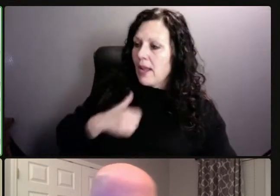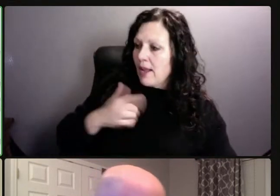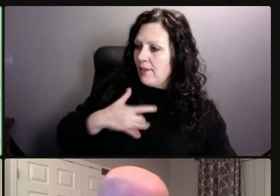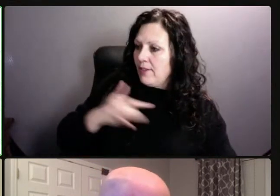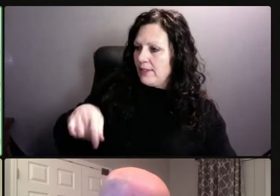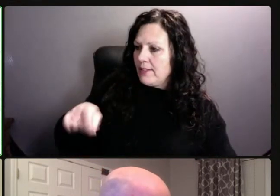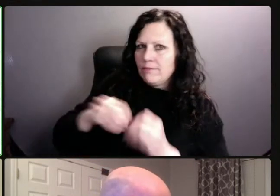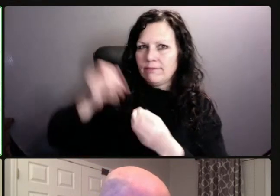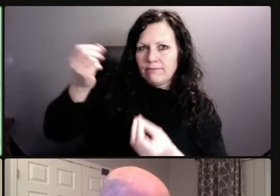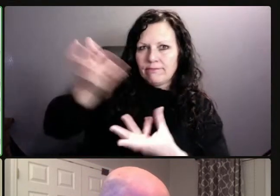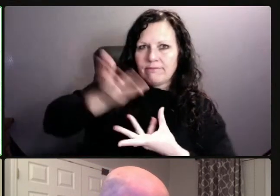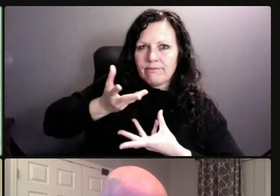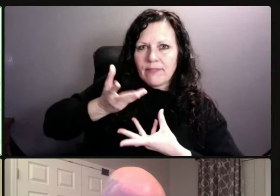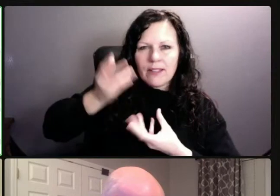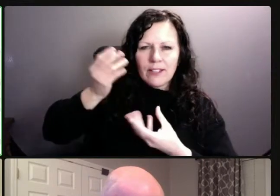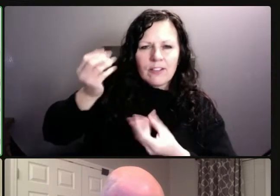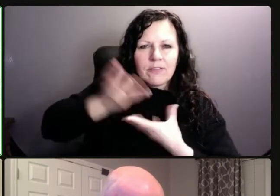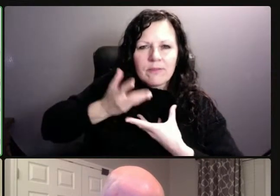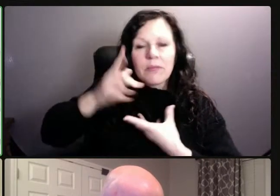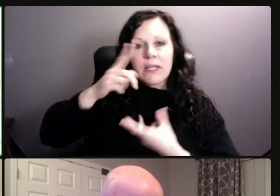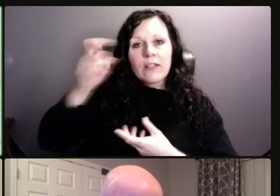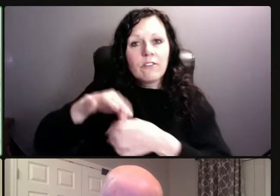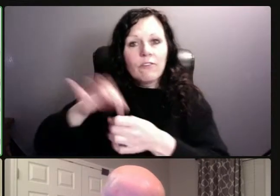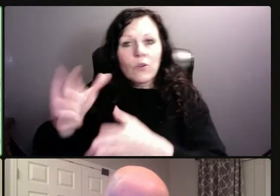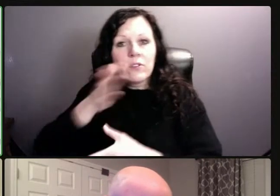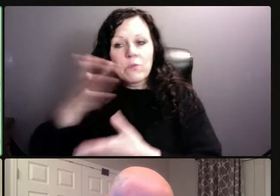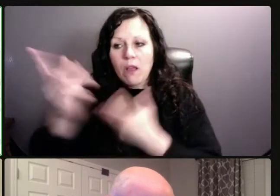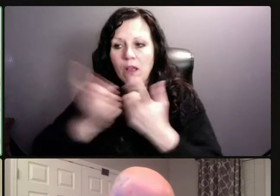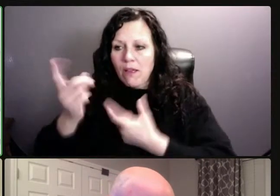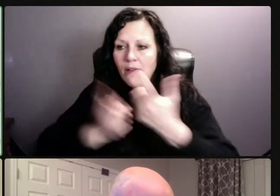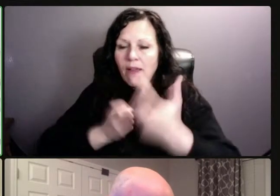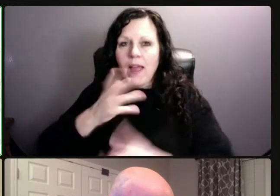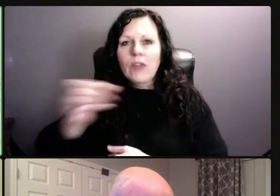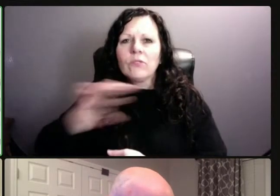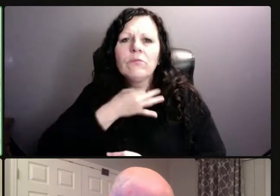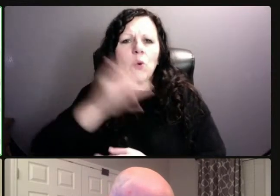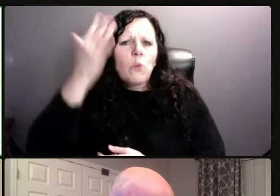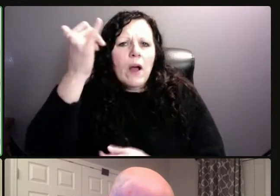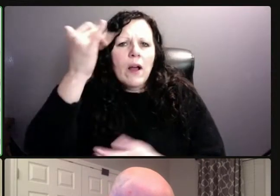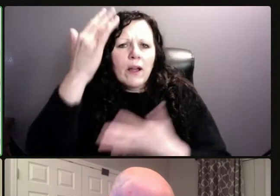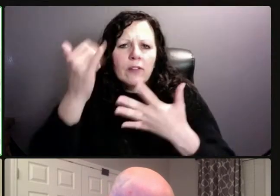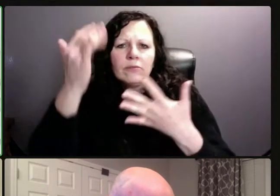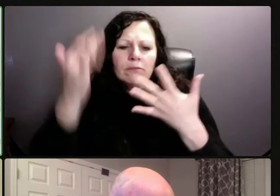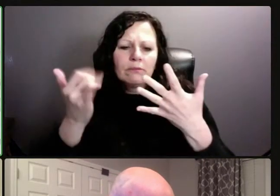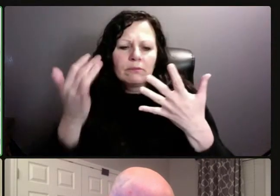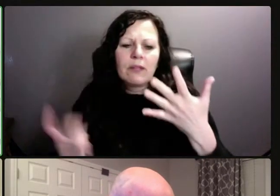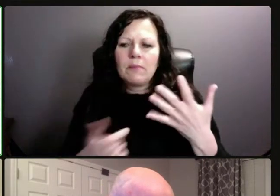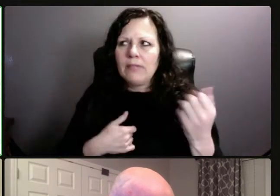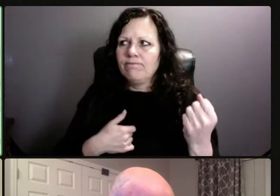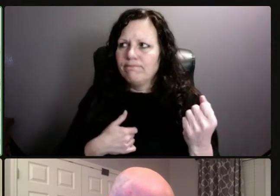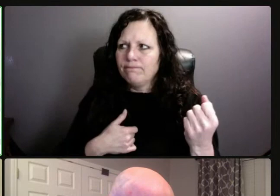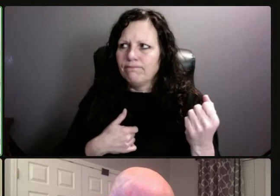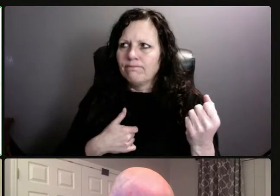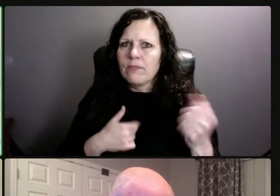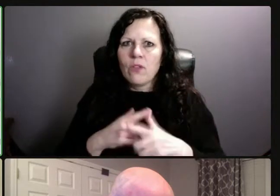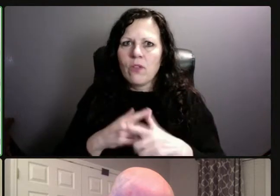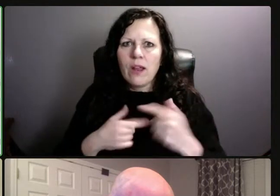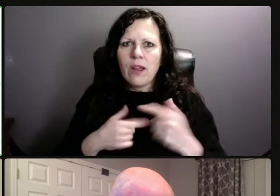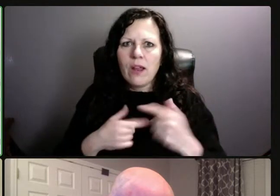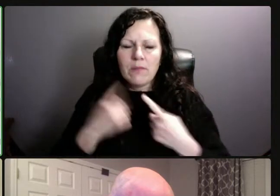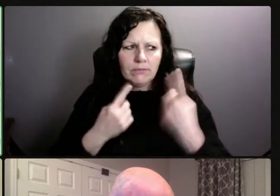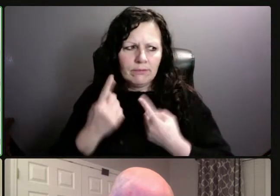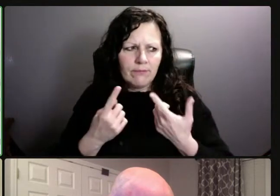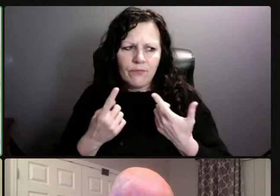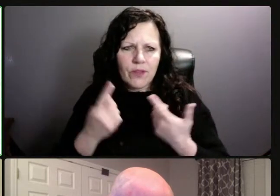I FEEL THAT I NEED INFORMATION